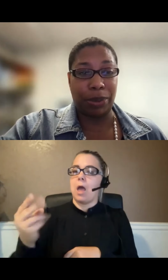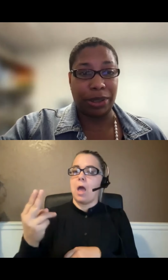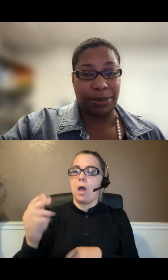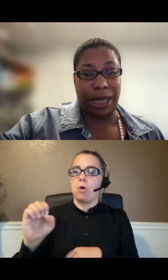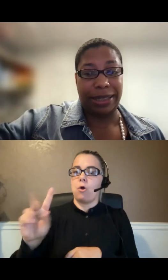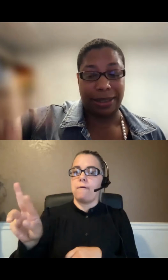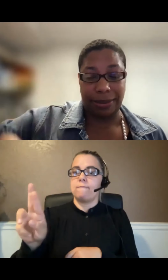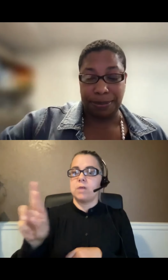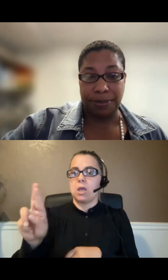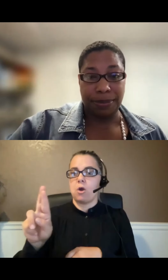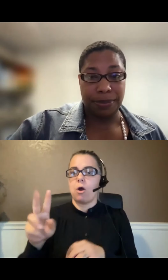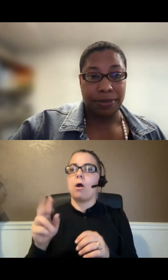sports space.